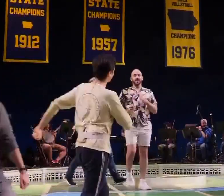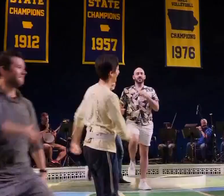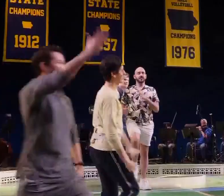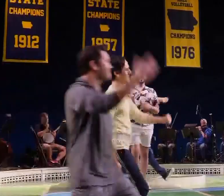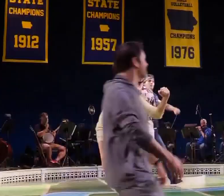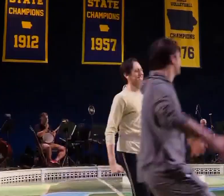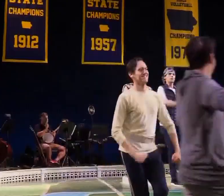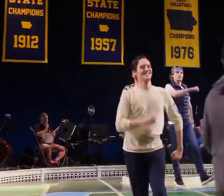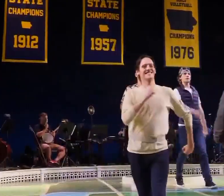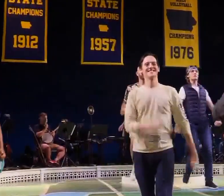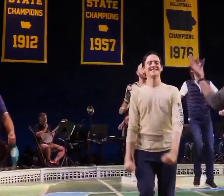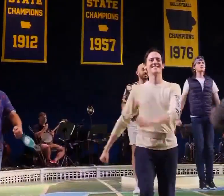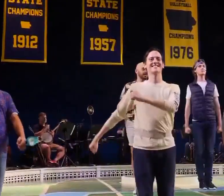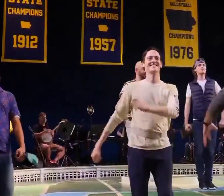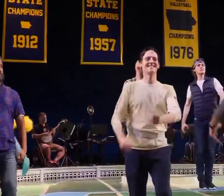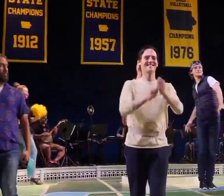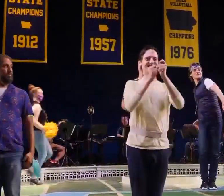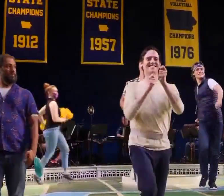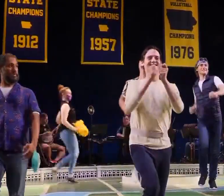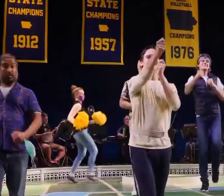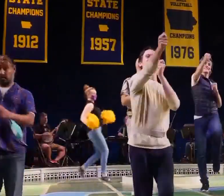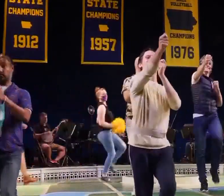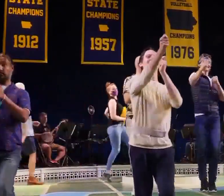Midwestern Americana. All the familiar touches of the music man are